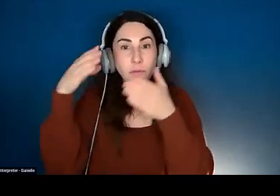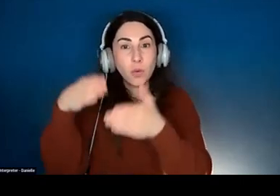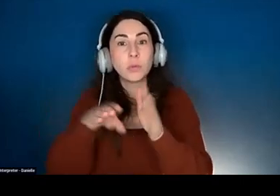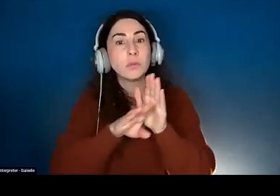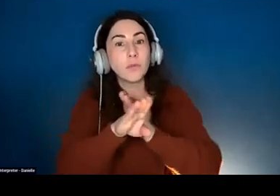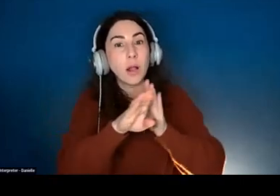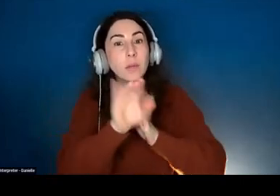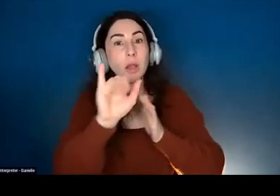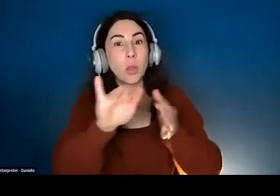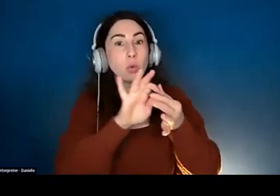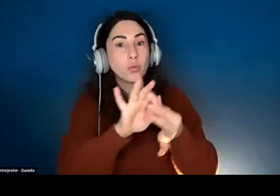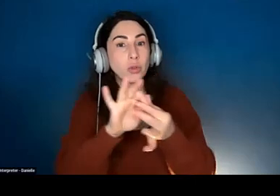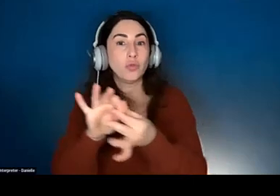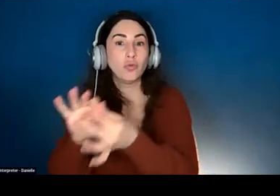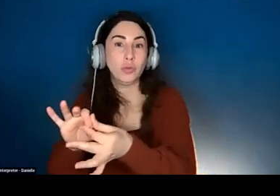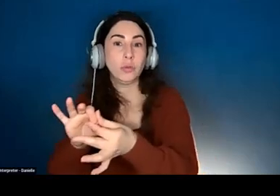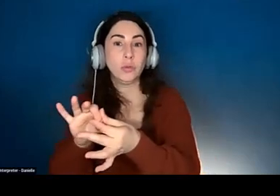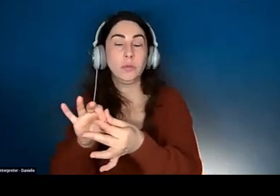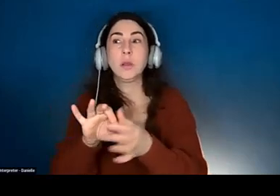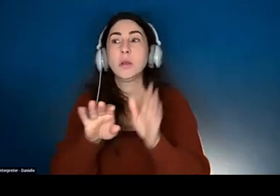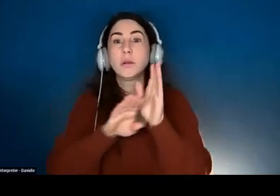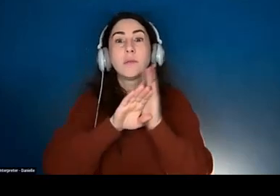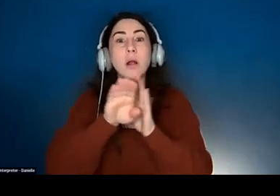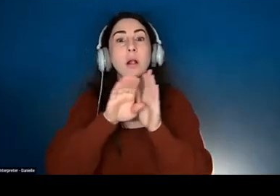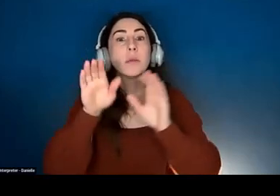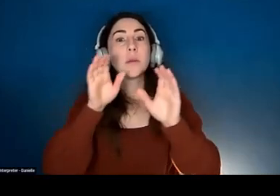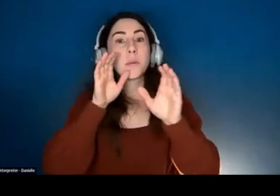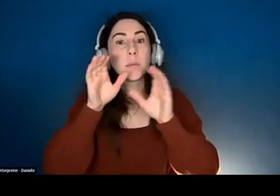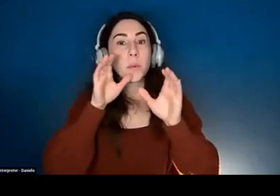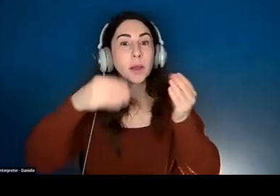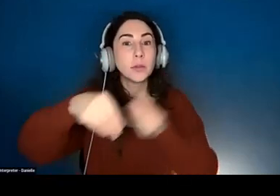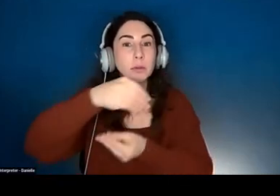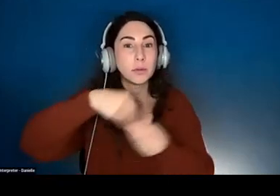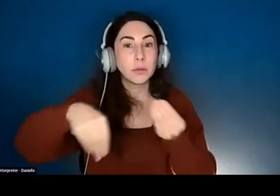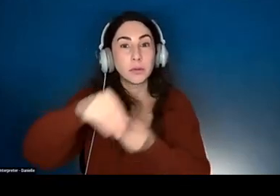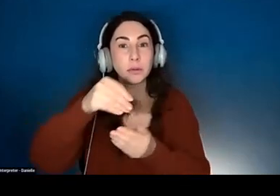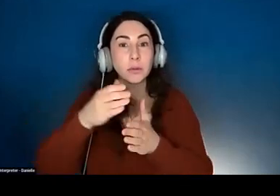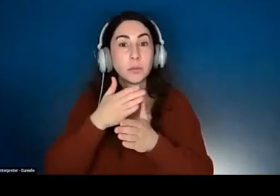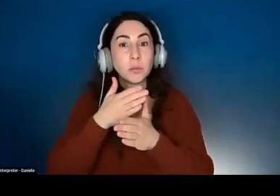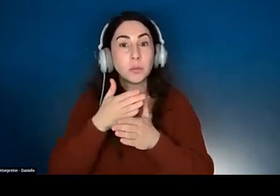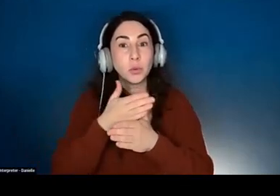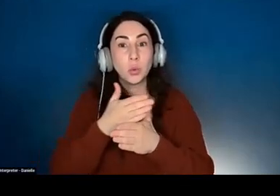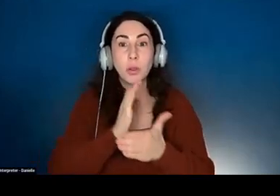communication pathways between our agency and the housing